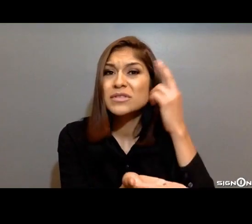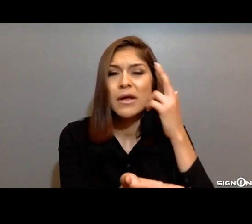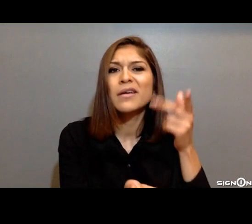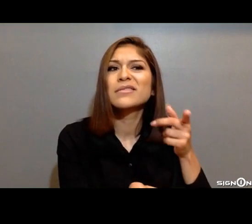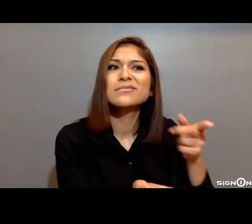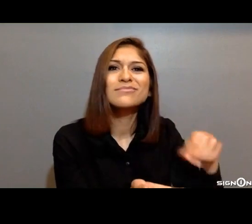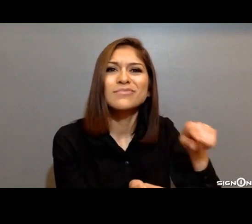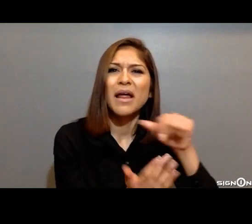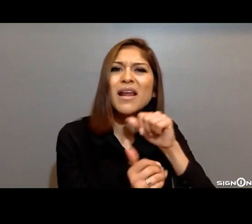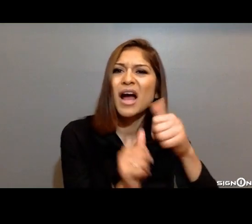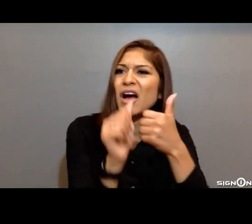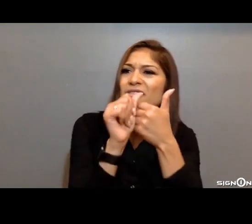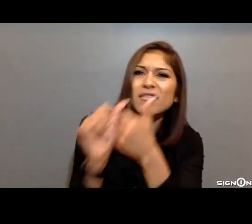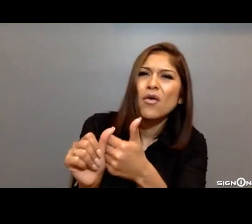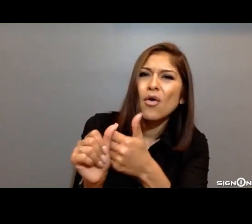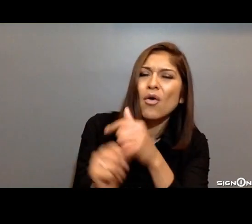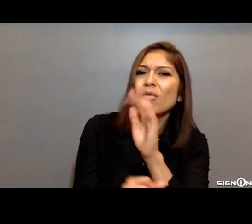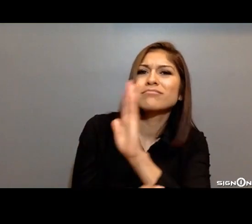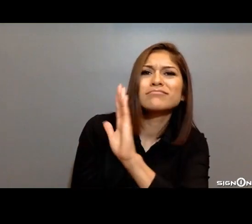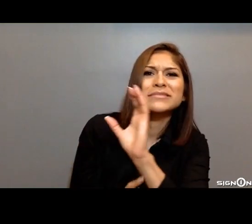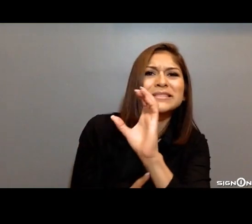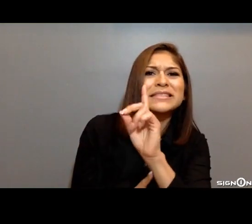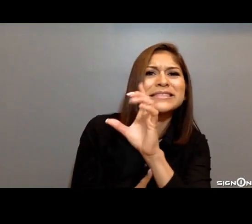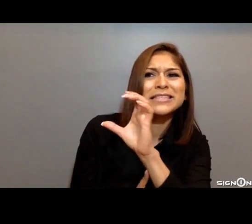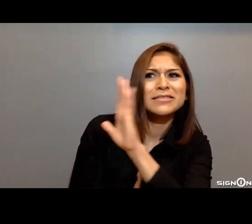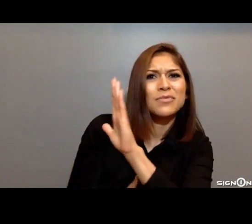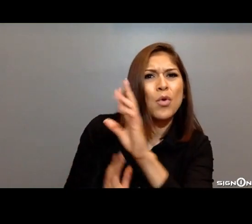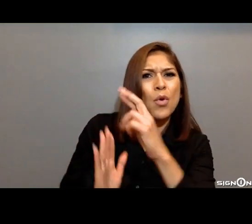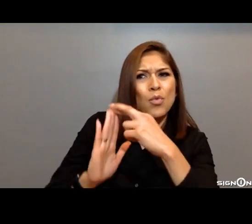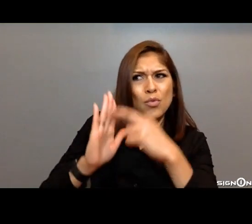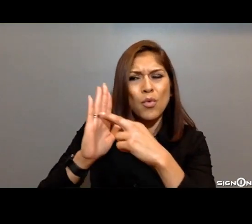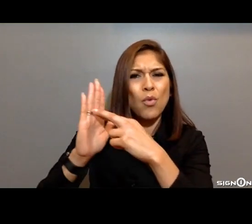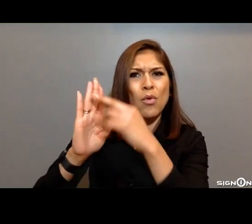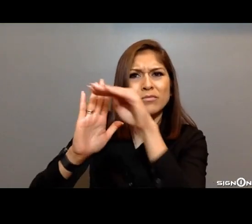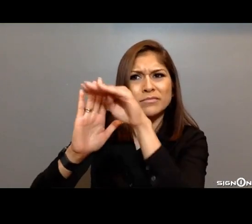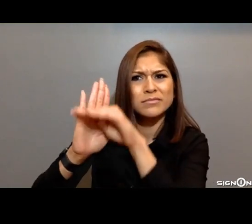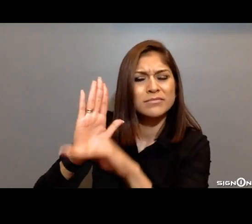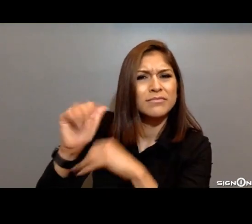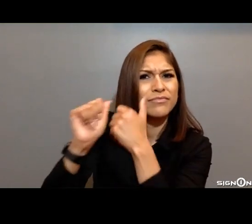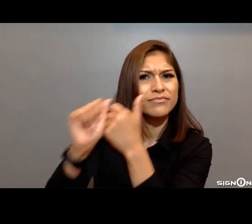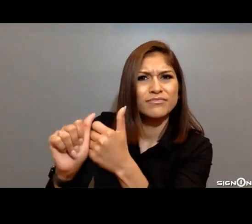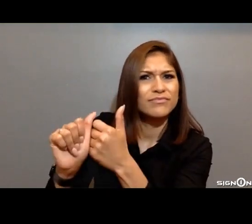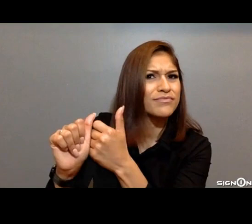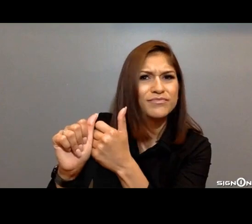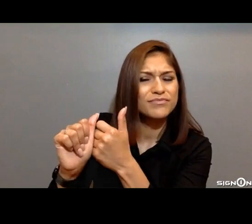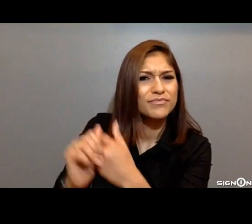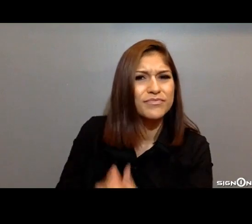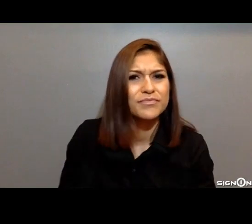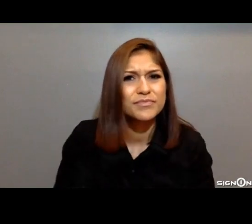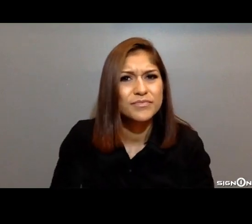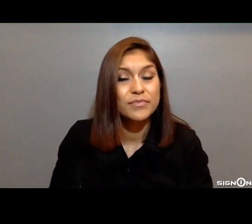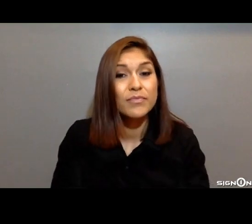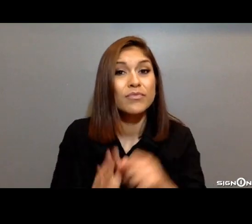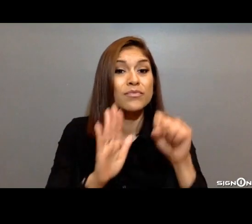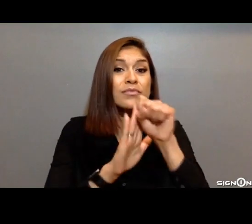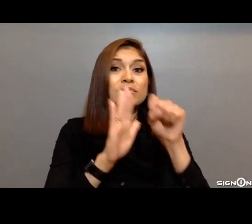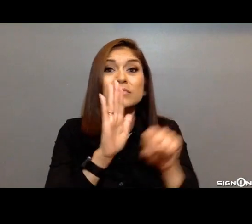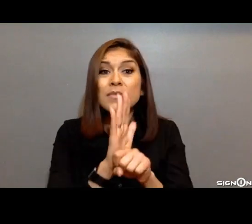by not following CDC guidelines.